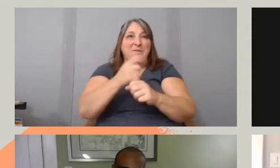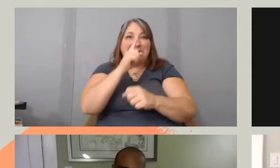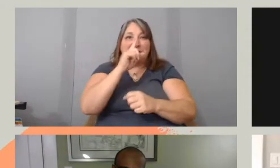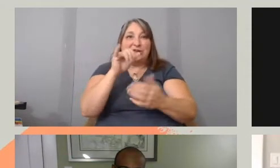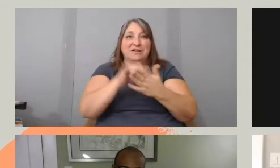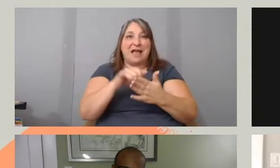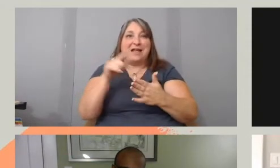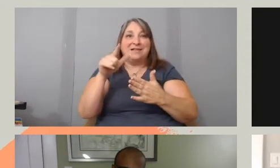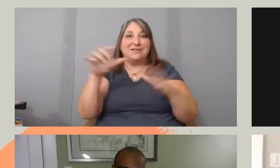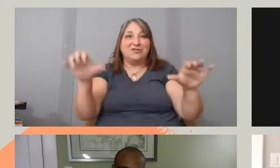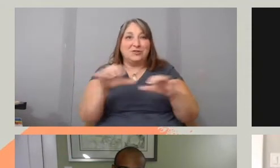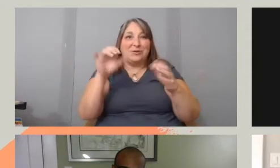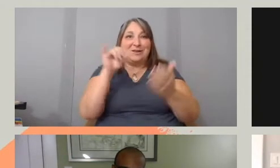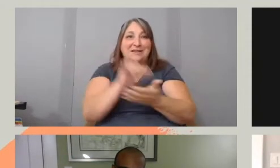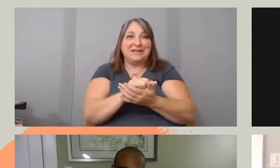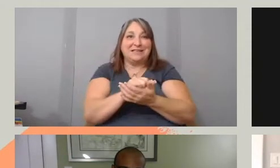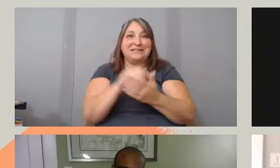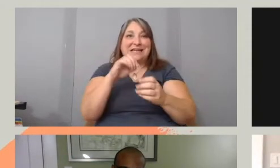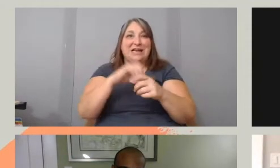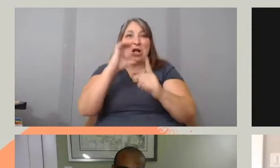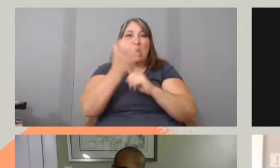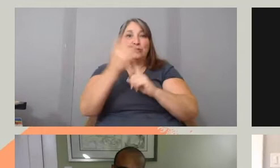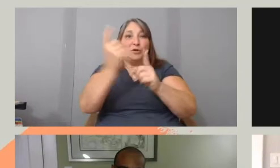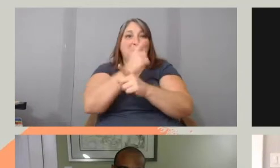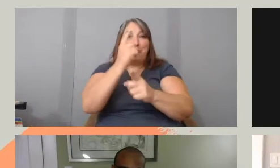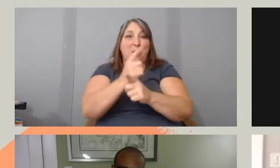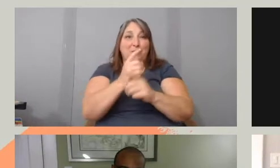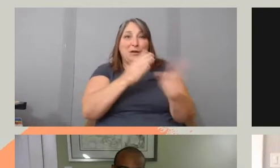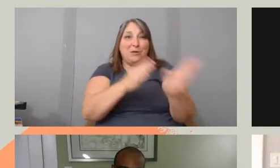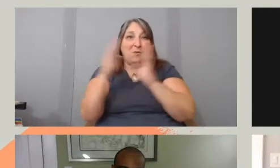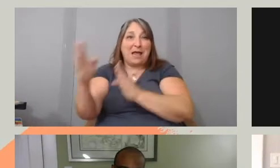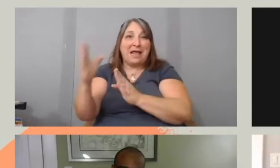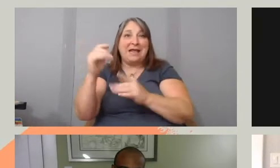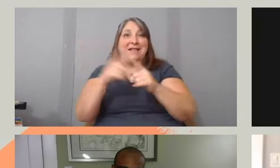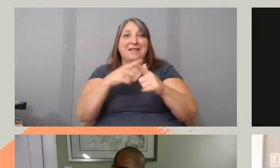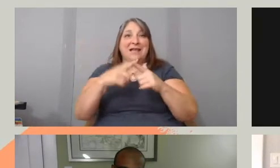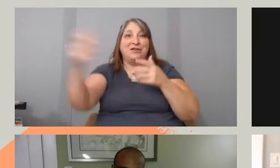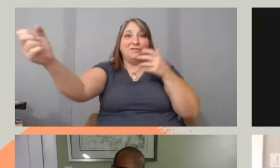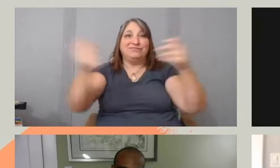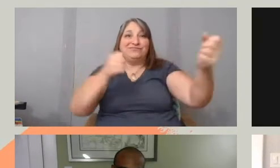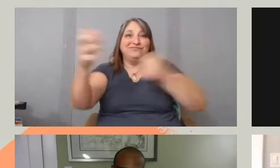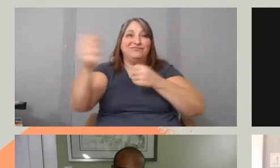you know, in a culturally appropriate way, and you're bringing on team members who are really able to